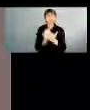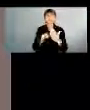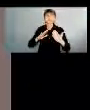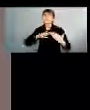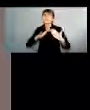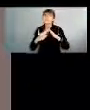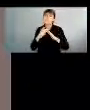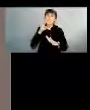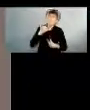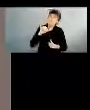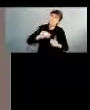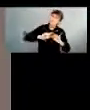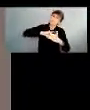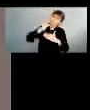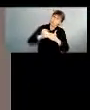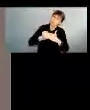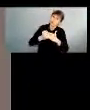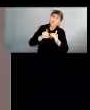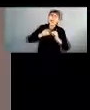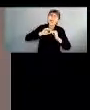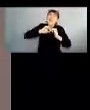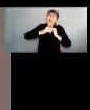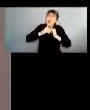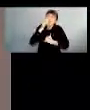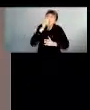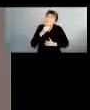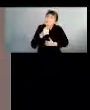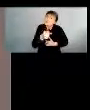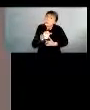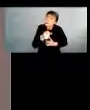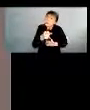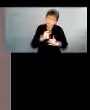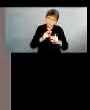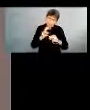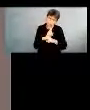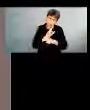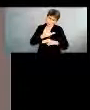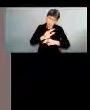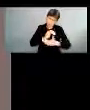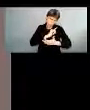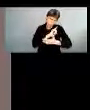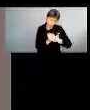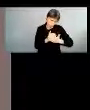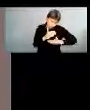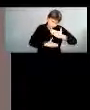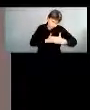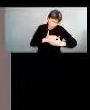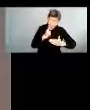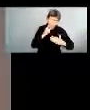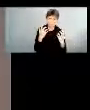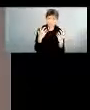and how you will undertake your artistic process? If the goal of the project is to focus on